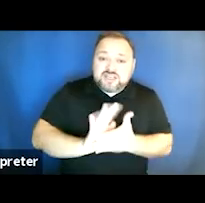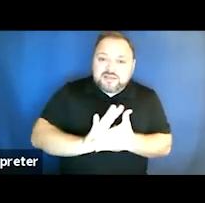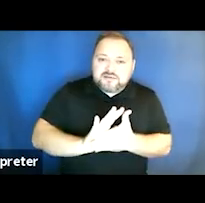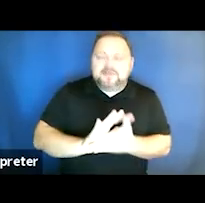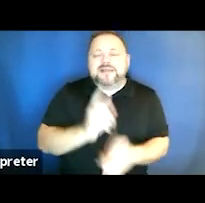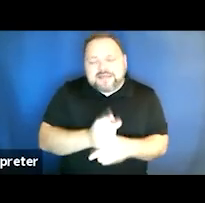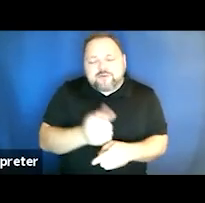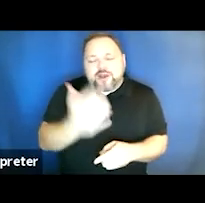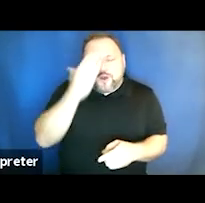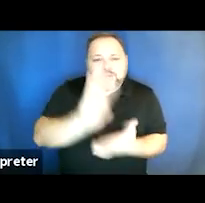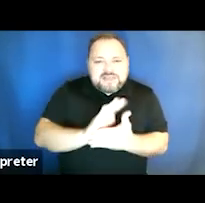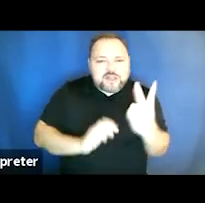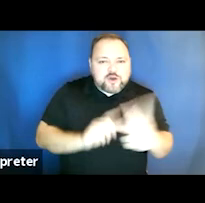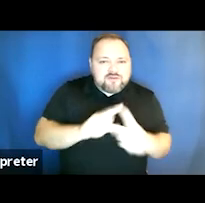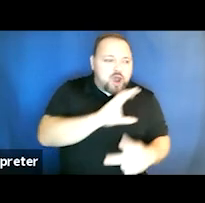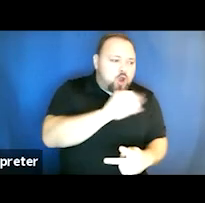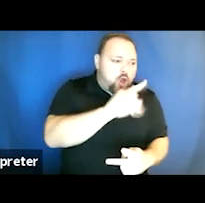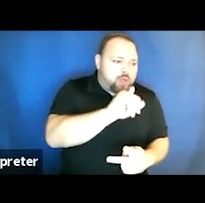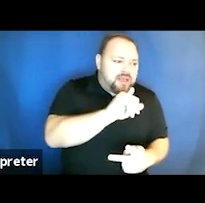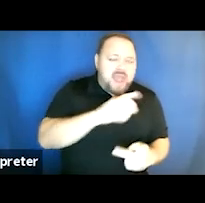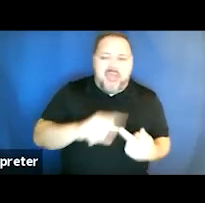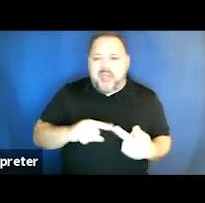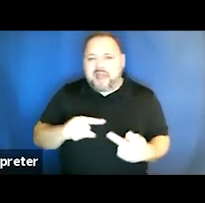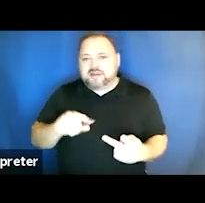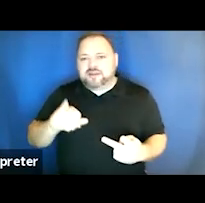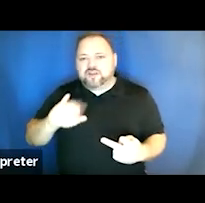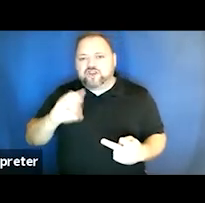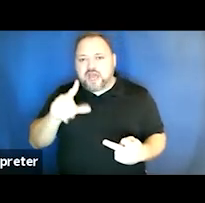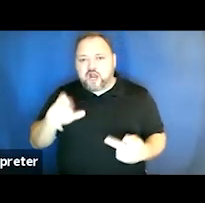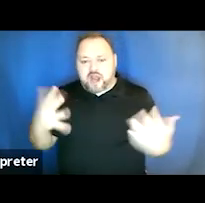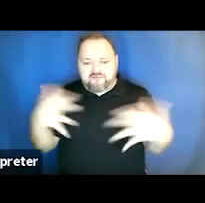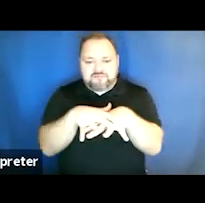and Monterey Jack Cheese and it's combined together, well, that's my experience with disability.